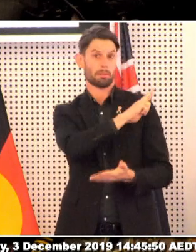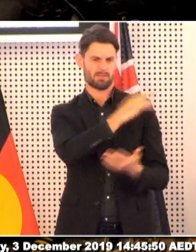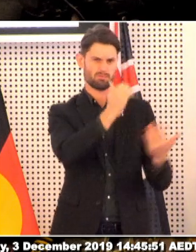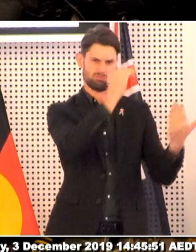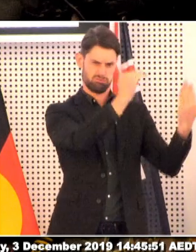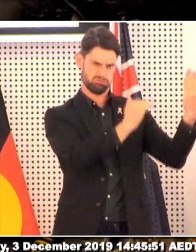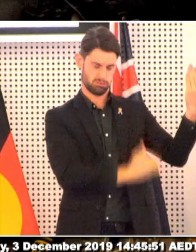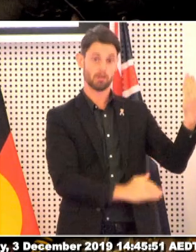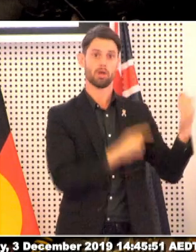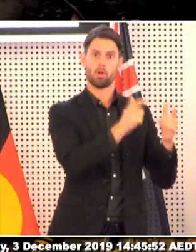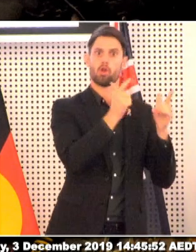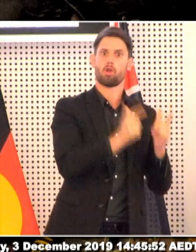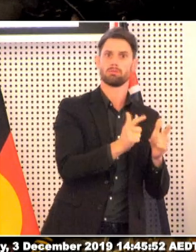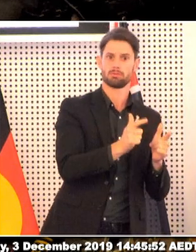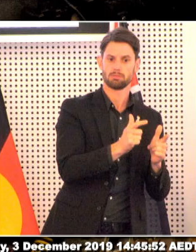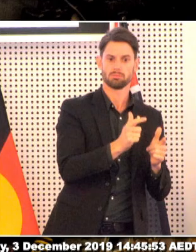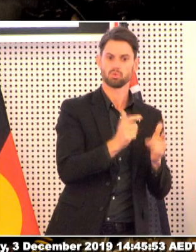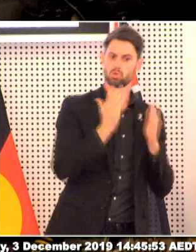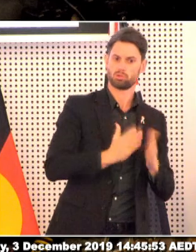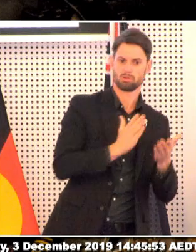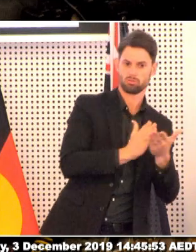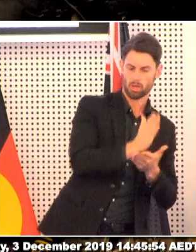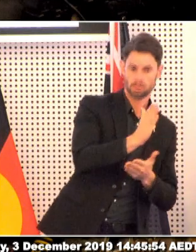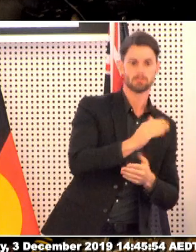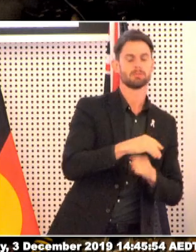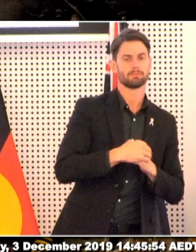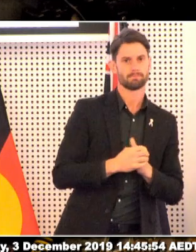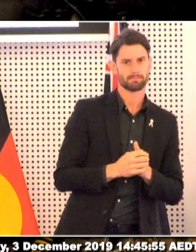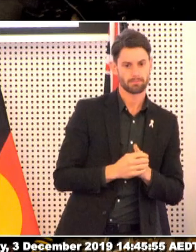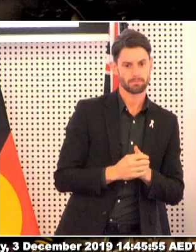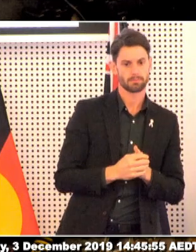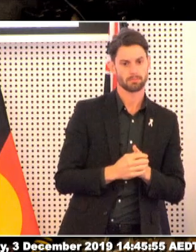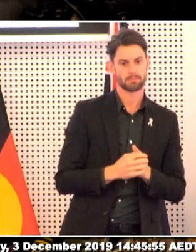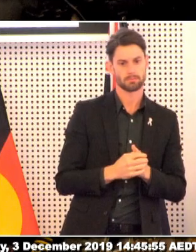rights parlance as a dialogue model where each arm of government has a particular